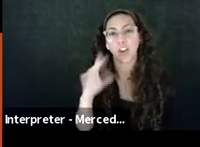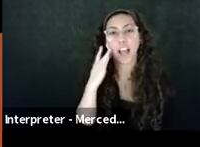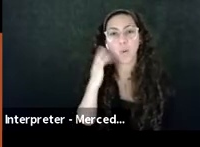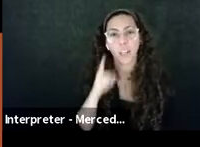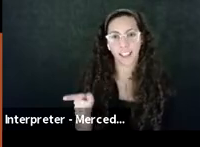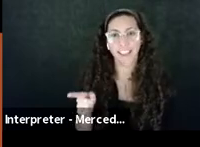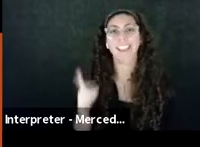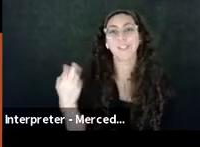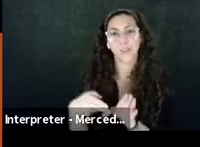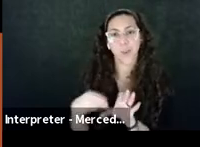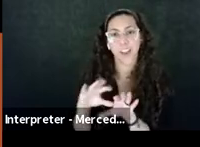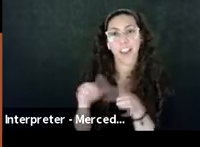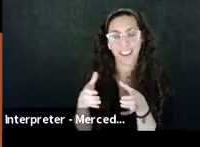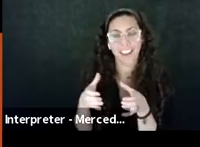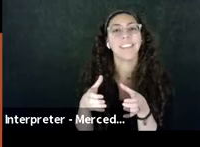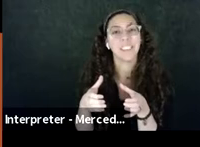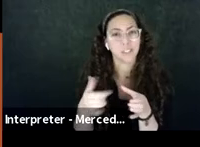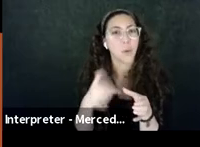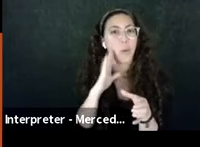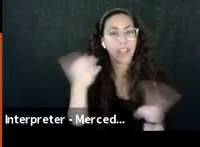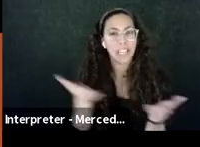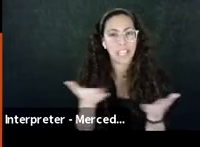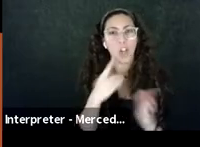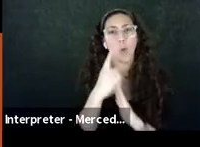Natalie Chavez: We're going to be here for the next hour presenting and